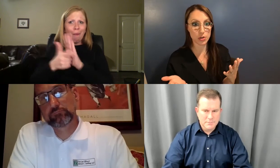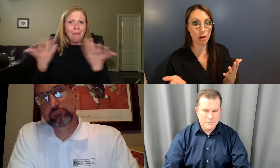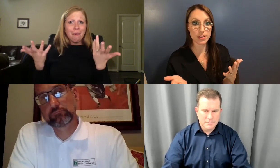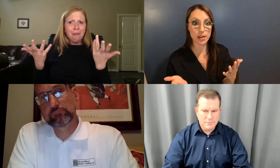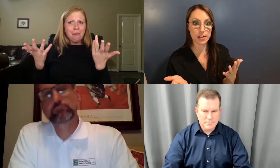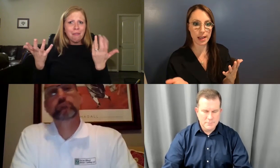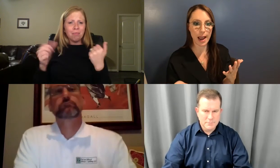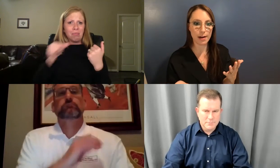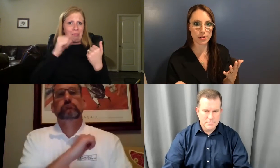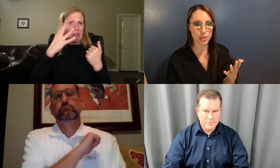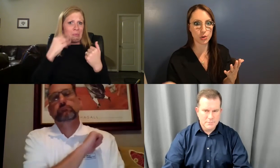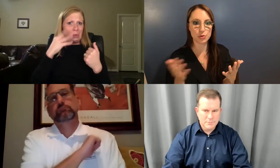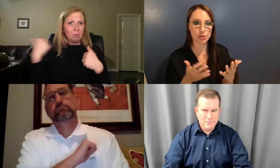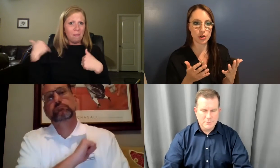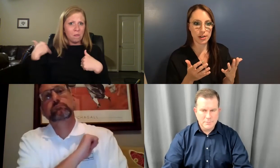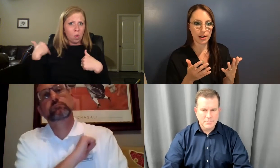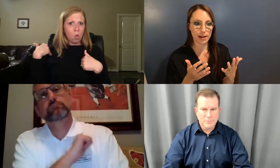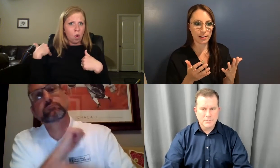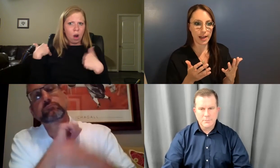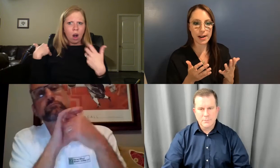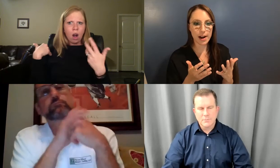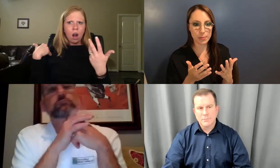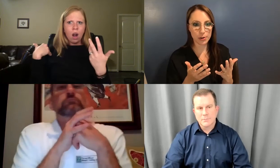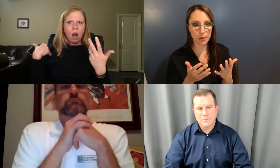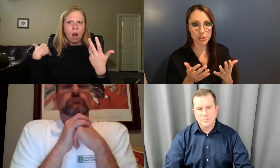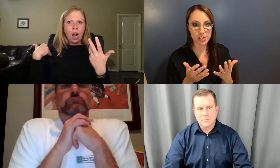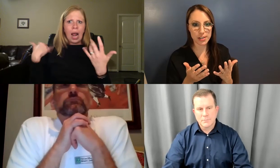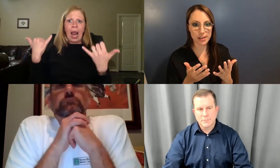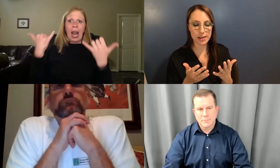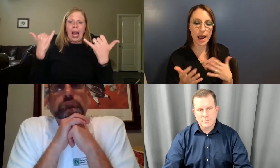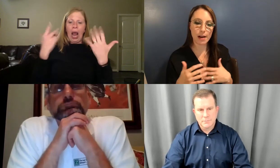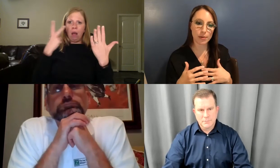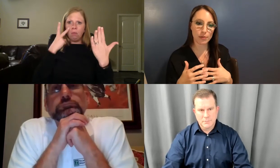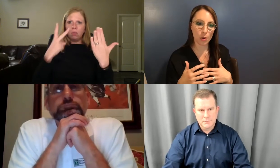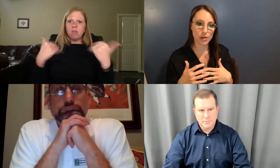so all of a sudden they have this huge line item on their budget that they didn't have before.